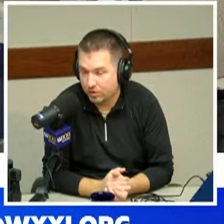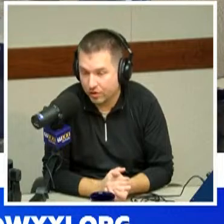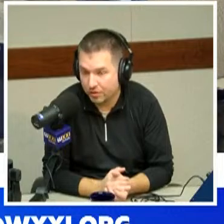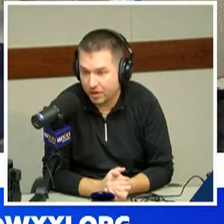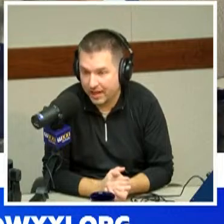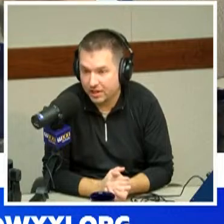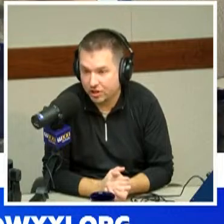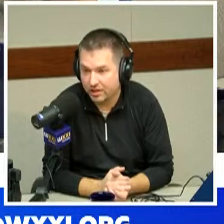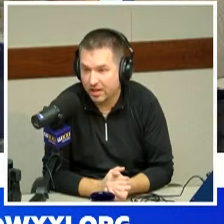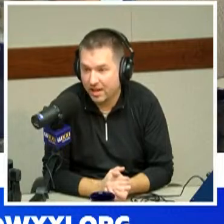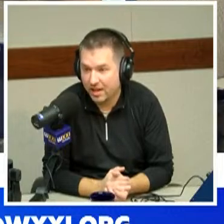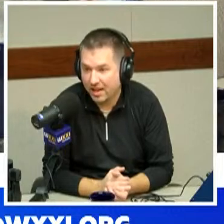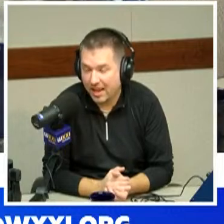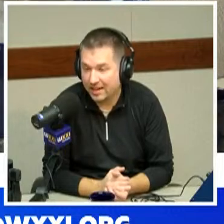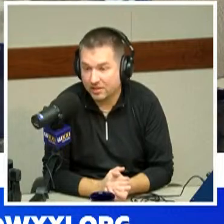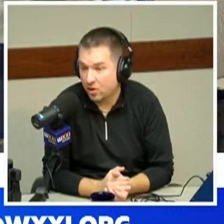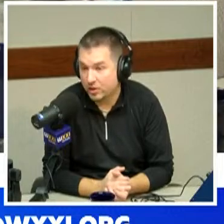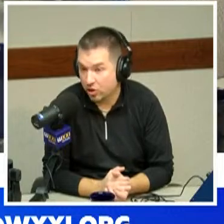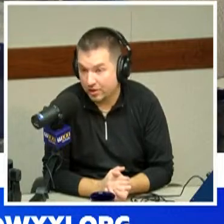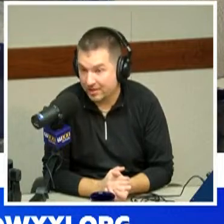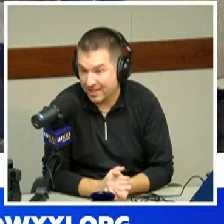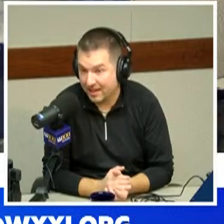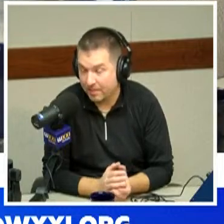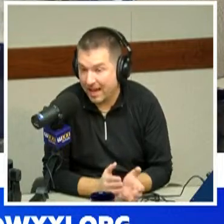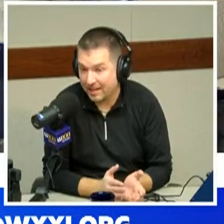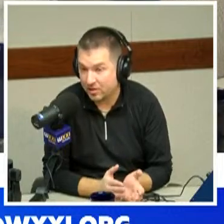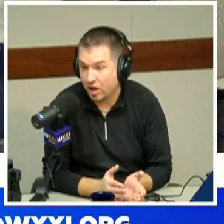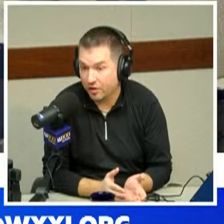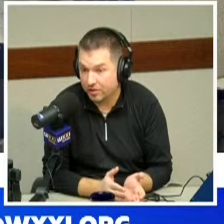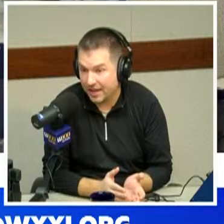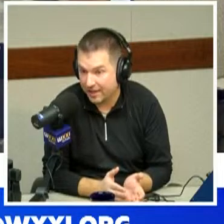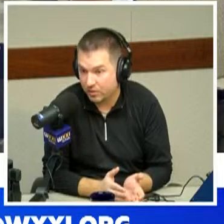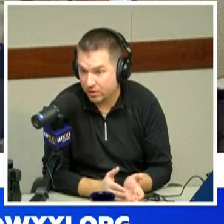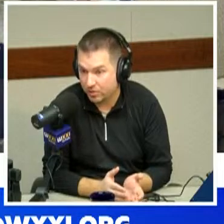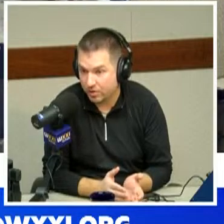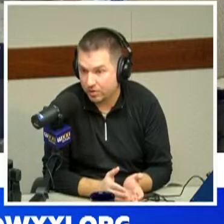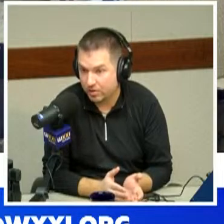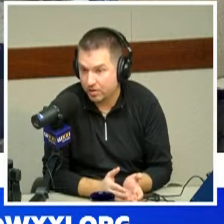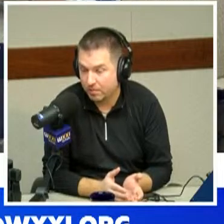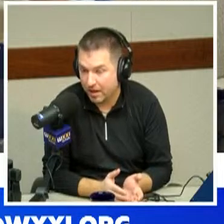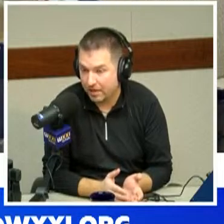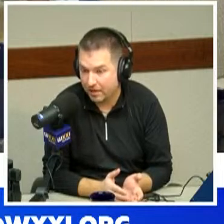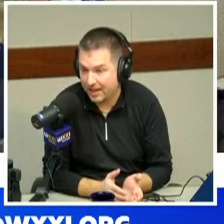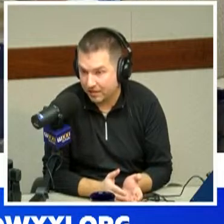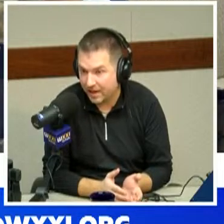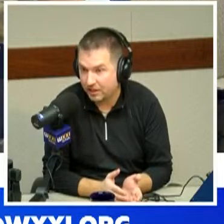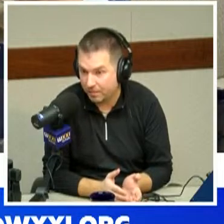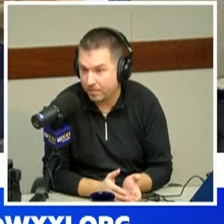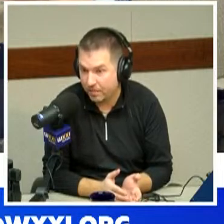for communication and it doesn't always look the same as other sign language users but they develop